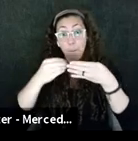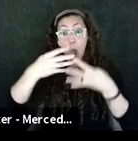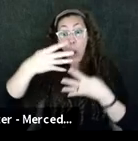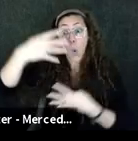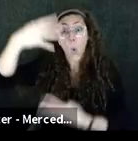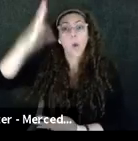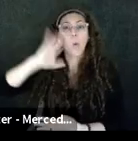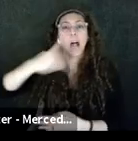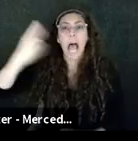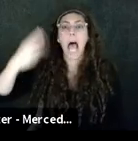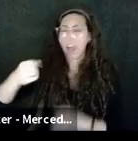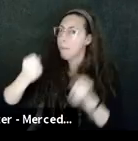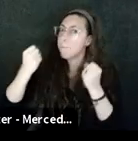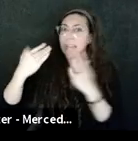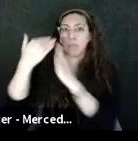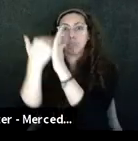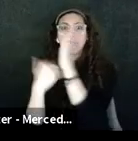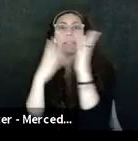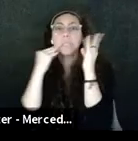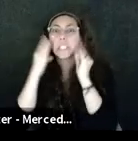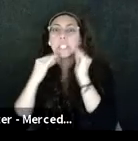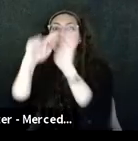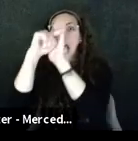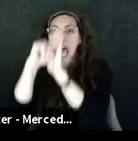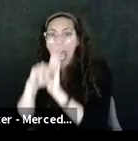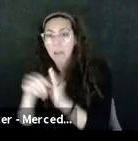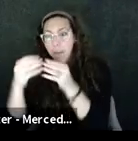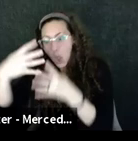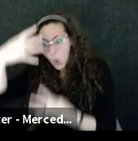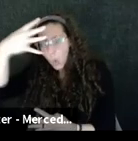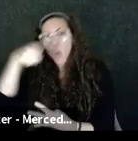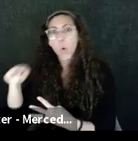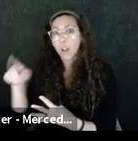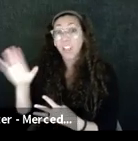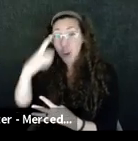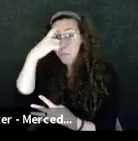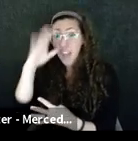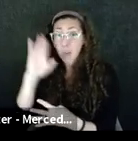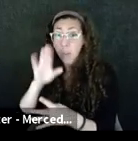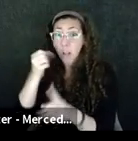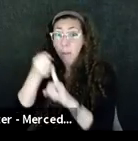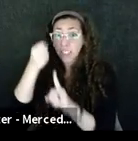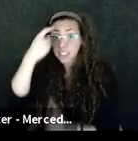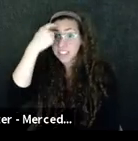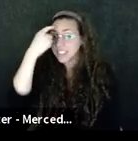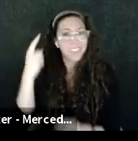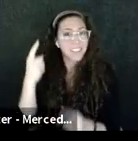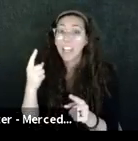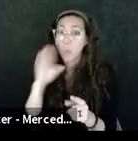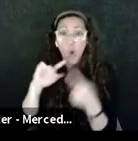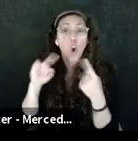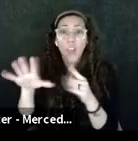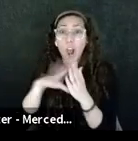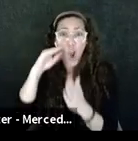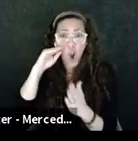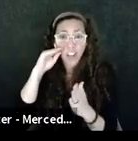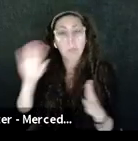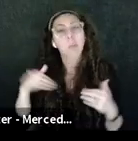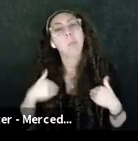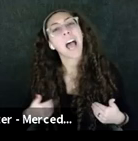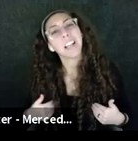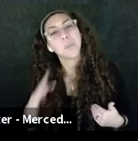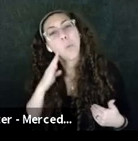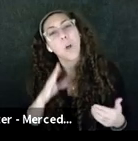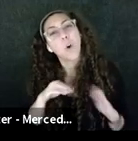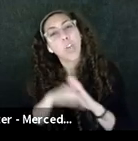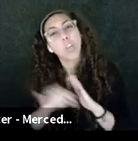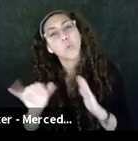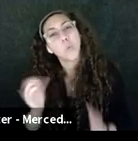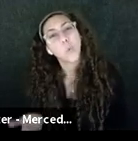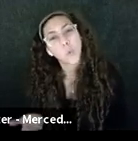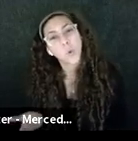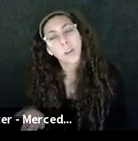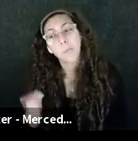Jason Williams: So not only is their brain going to be affected by that and their ability to learn, like I mentioned, but their bodies, they're more likely to have things like COPD.